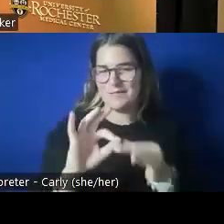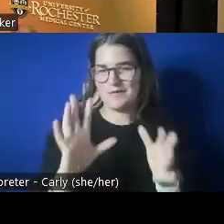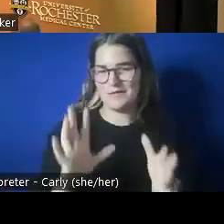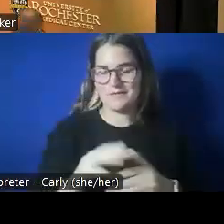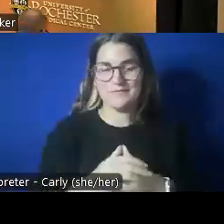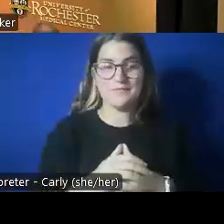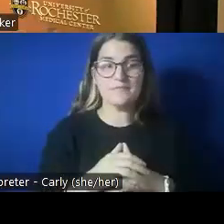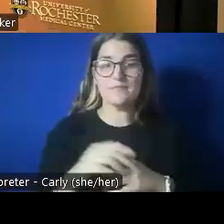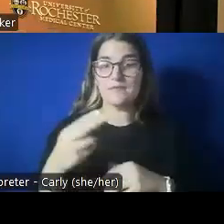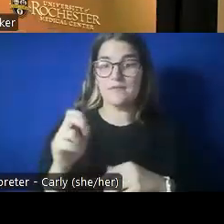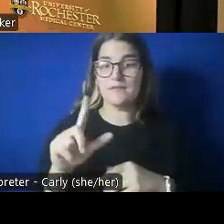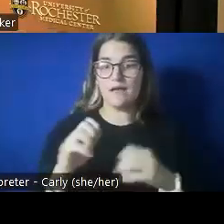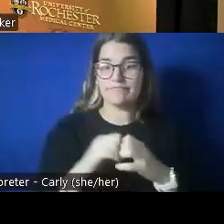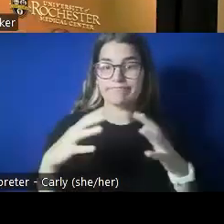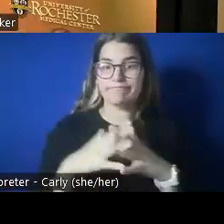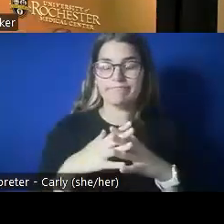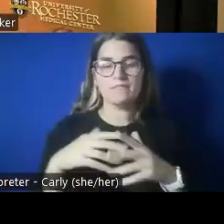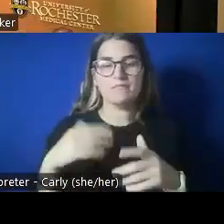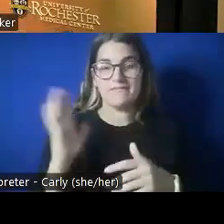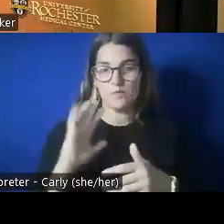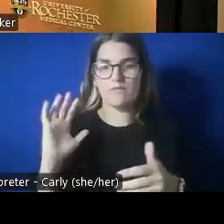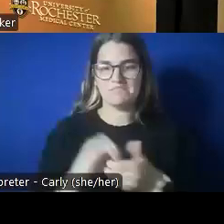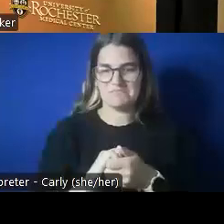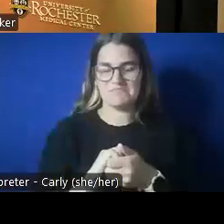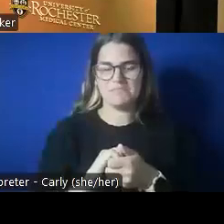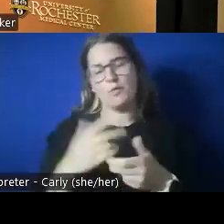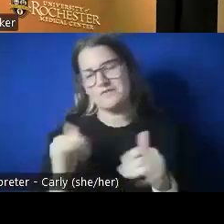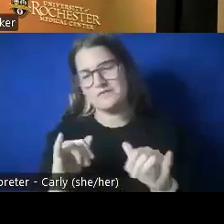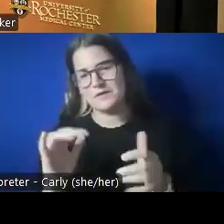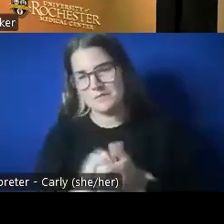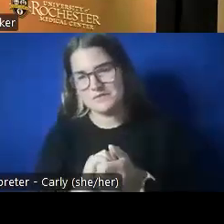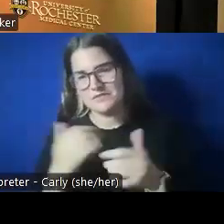we had a partnership with um well we still do have a partnership with Willow but Willow had